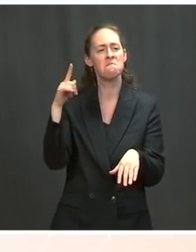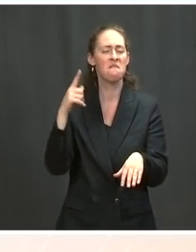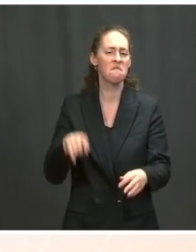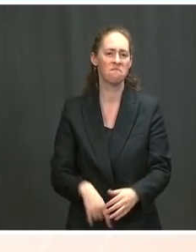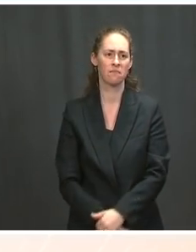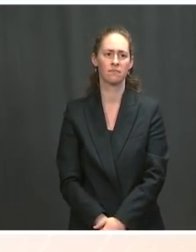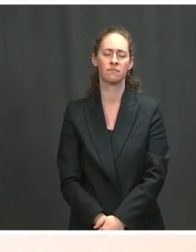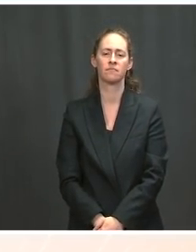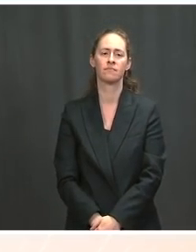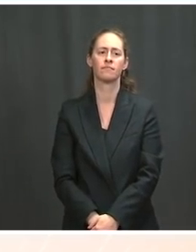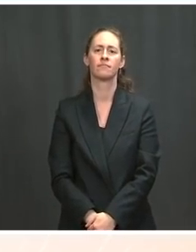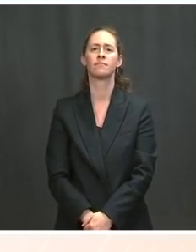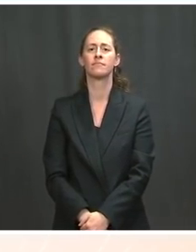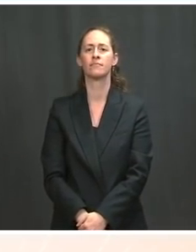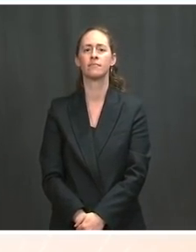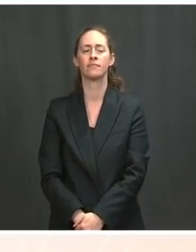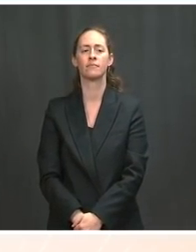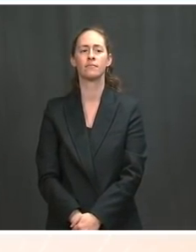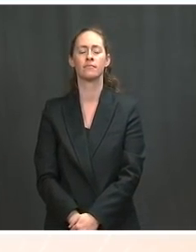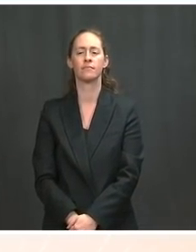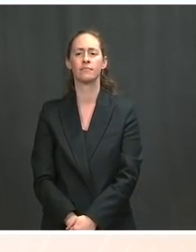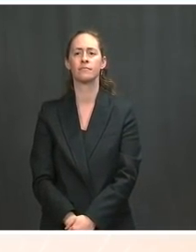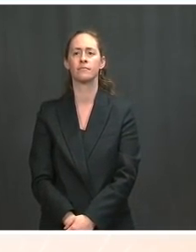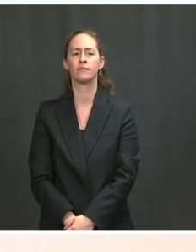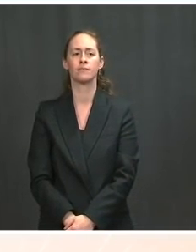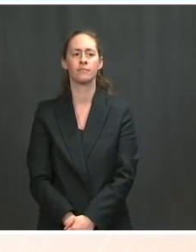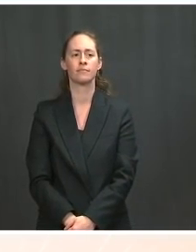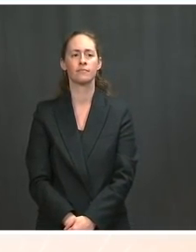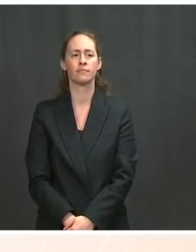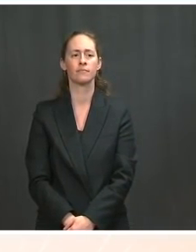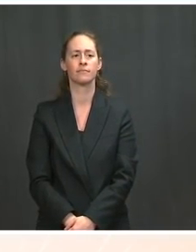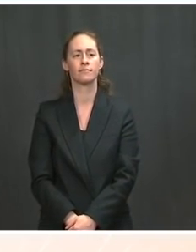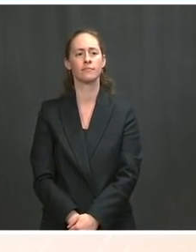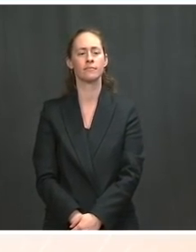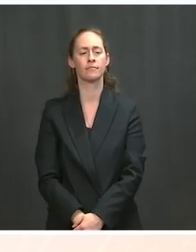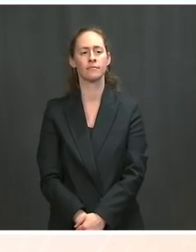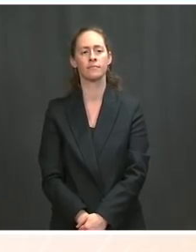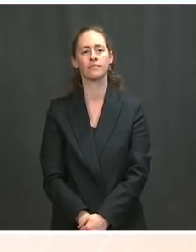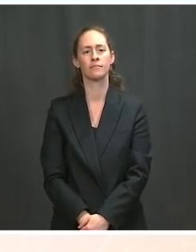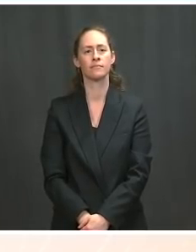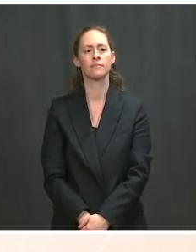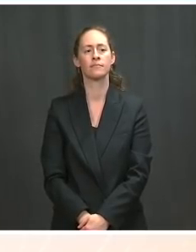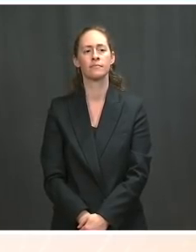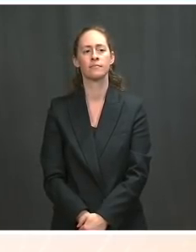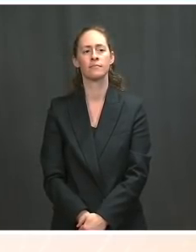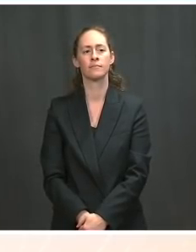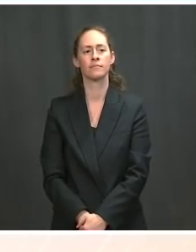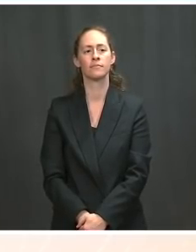What does the President think about Republican governors, such as Mike Parson in Missouri, reducing unemployment benefits